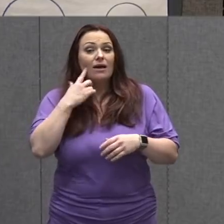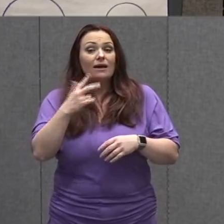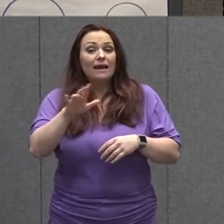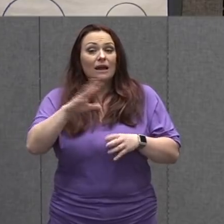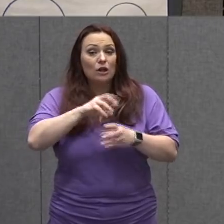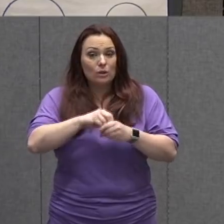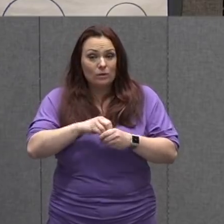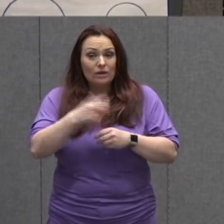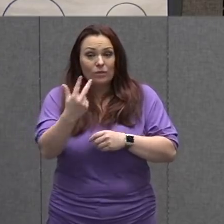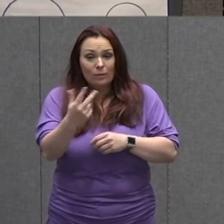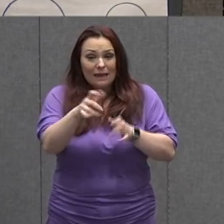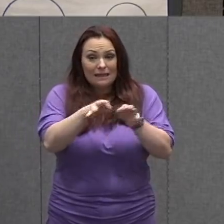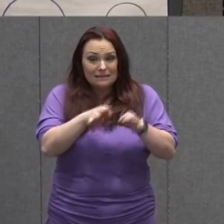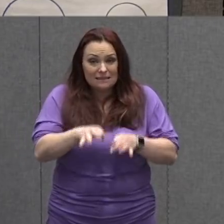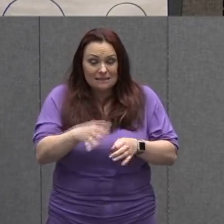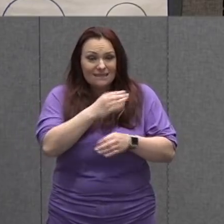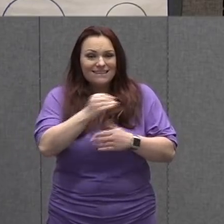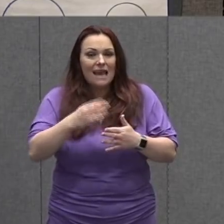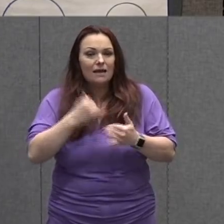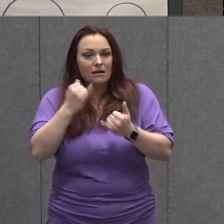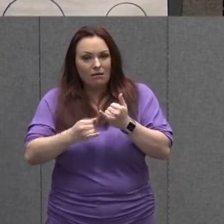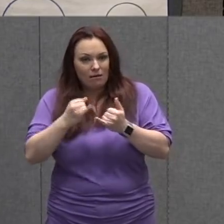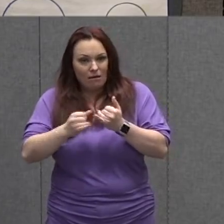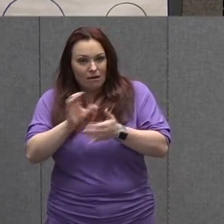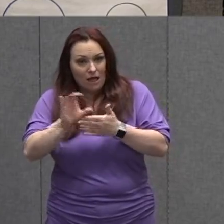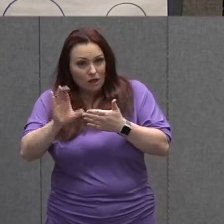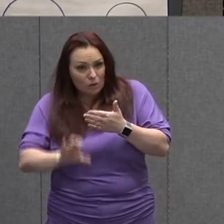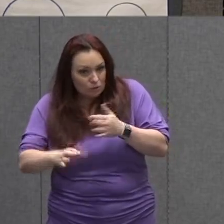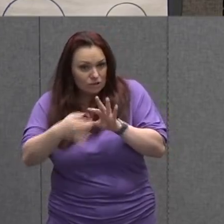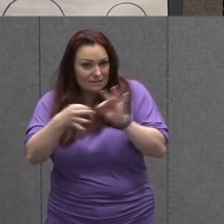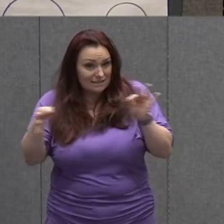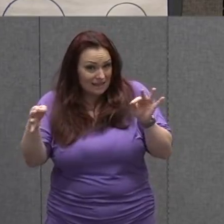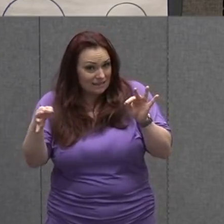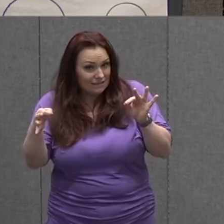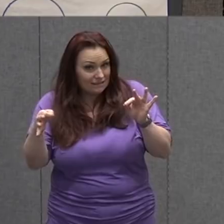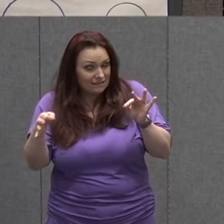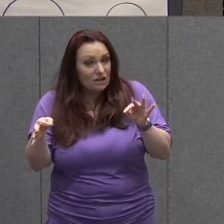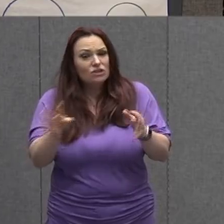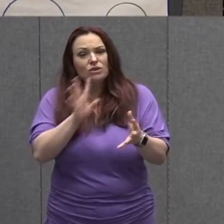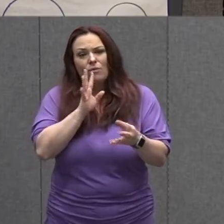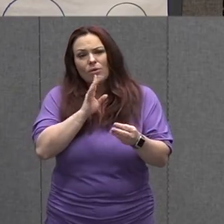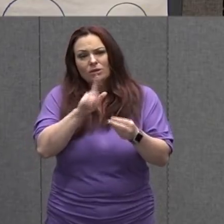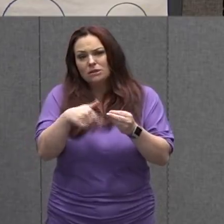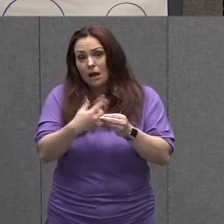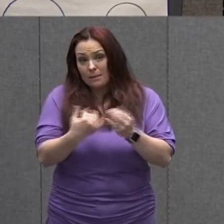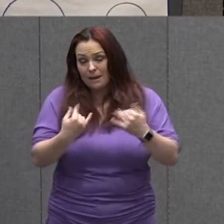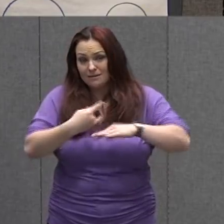So we're gonna talk about the beginnings of this today, and then on Friday when we come back together,